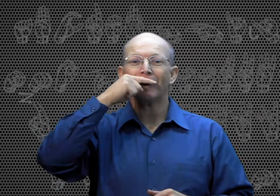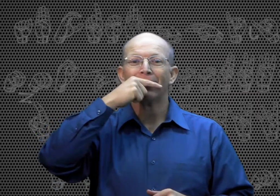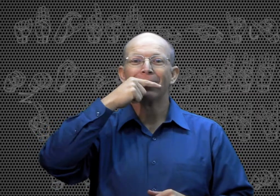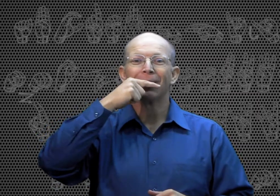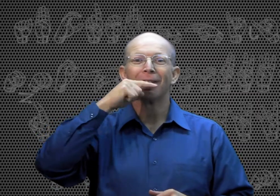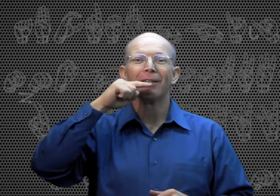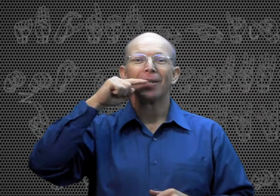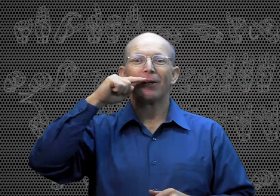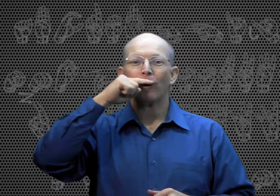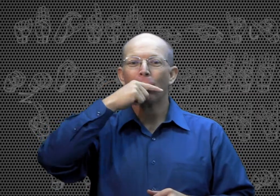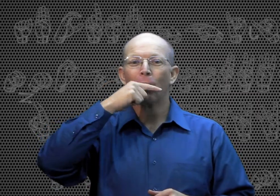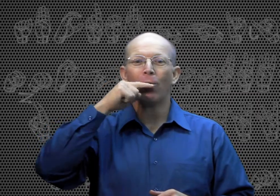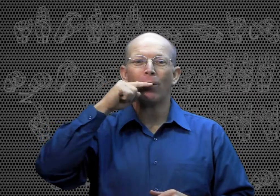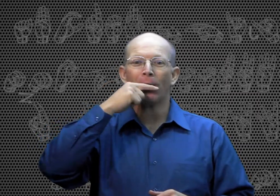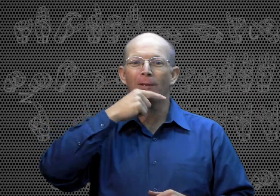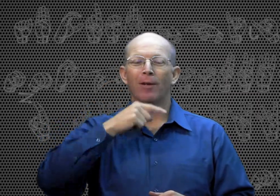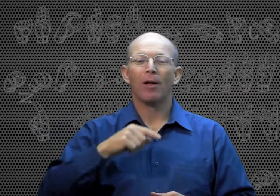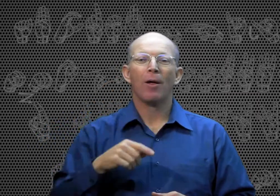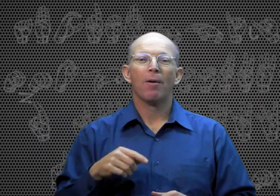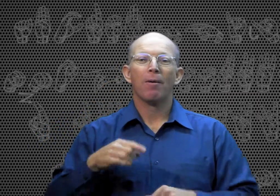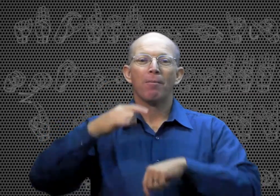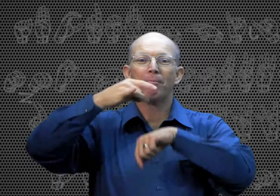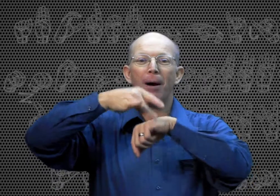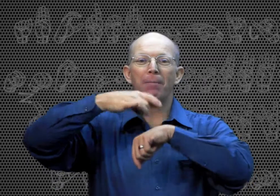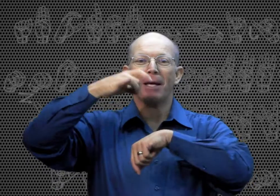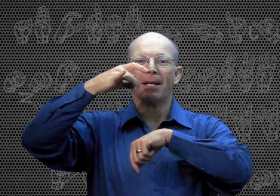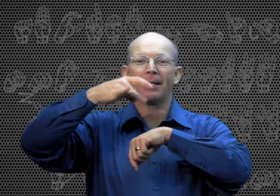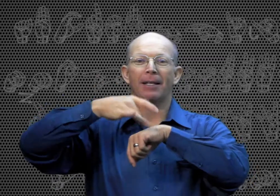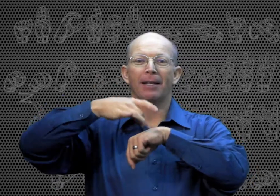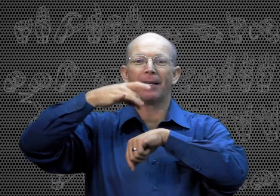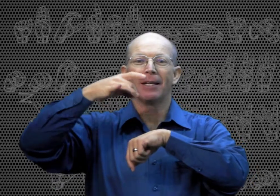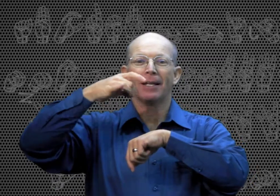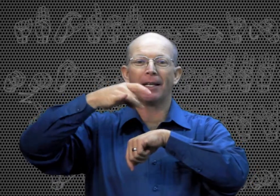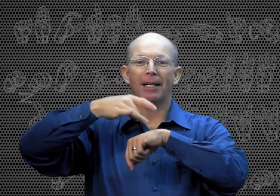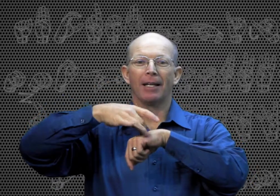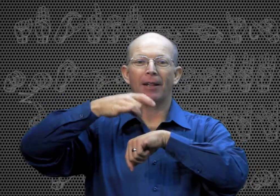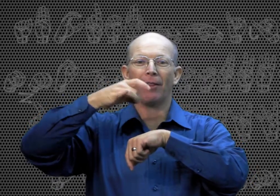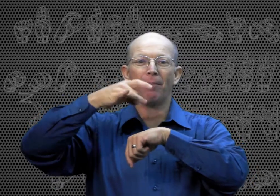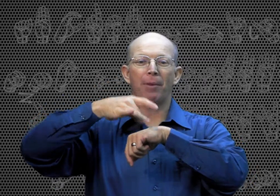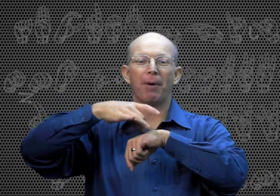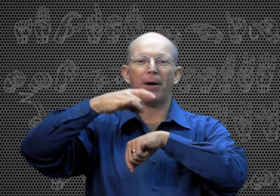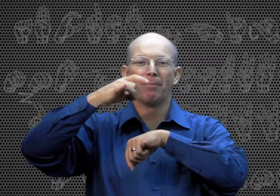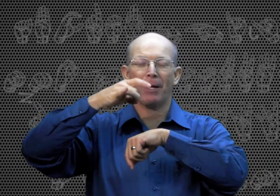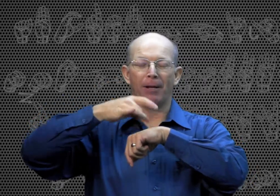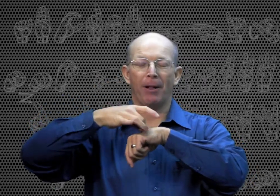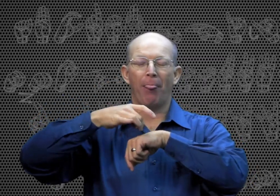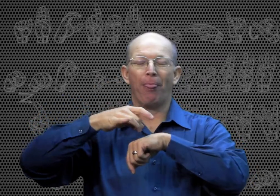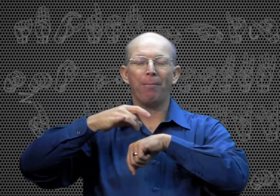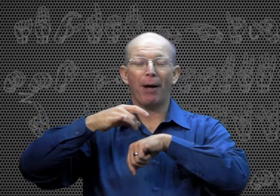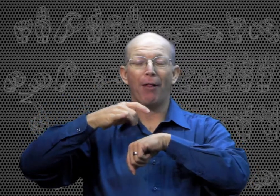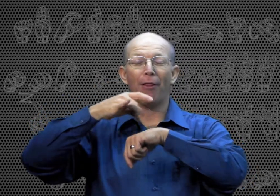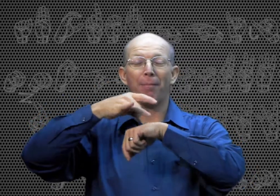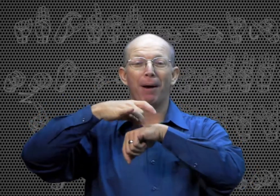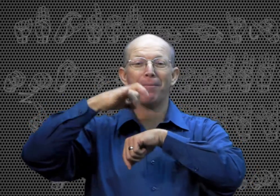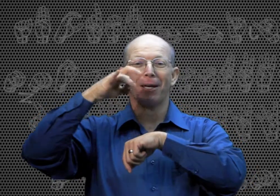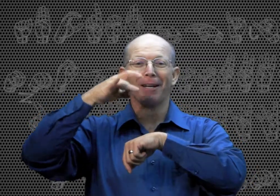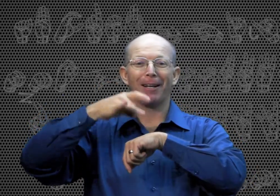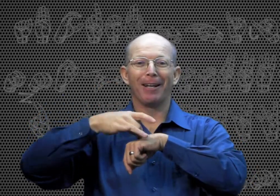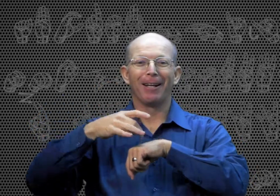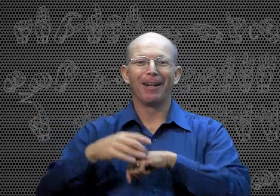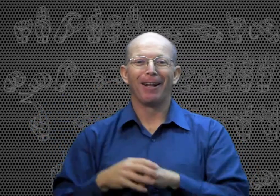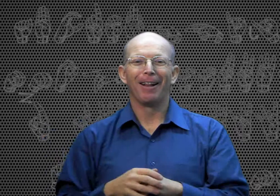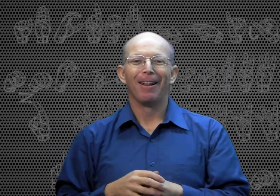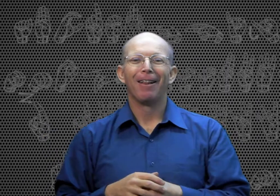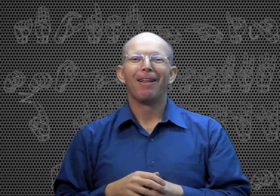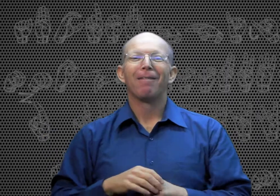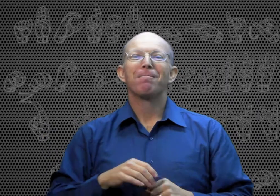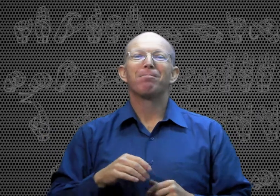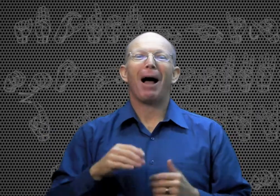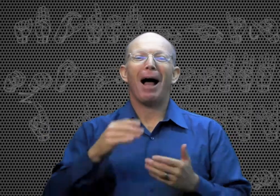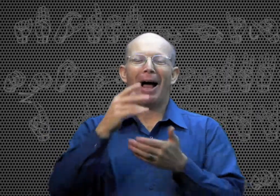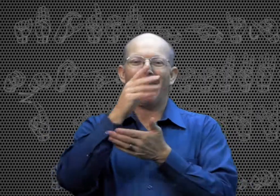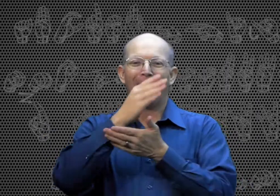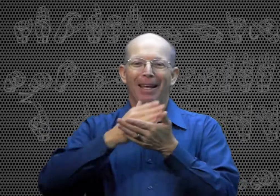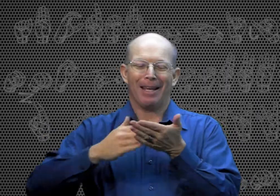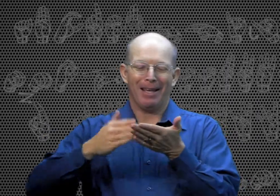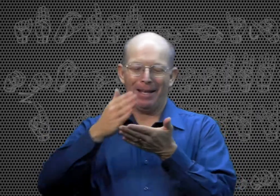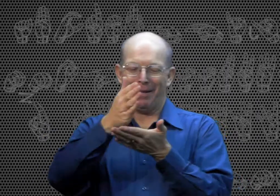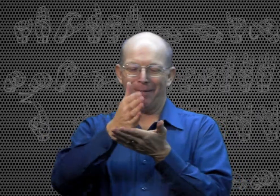PUMPKIN, thump the PUMPKIN